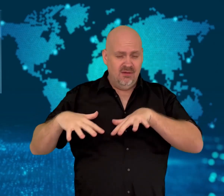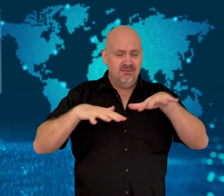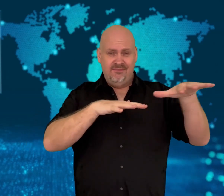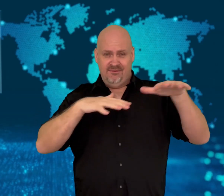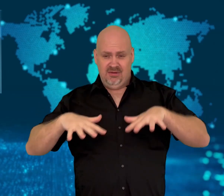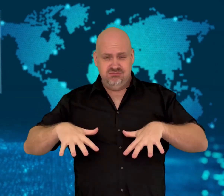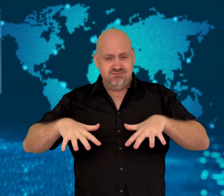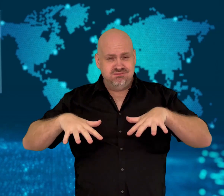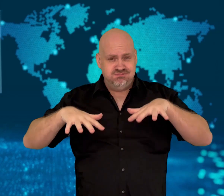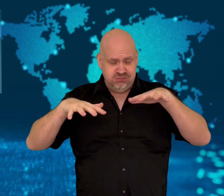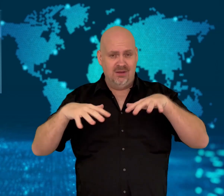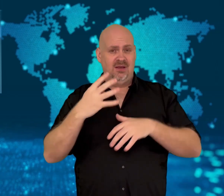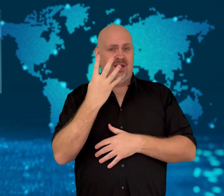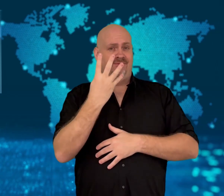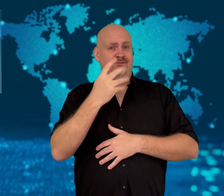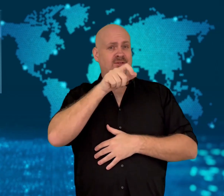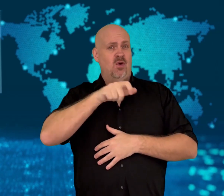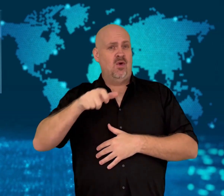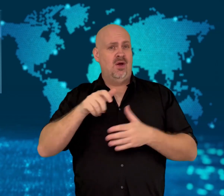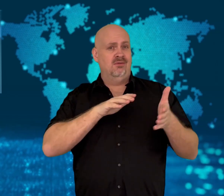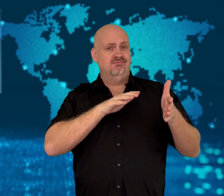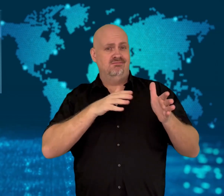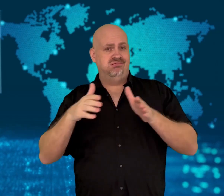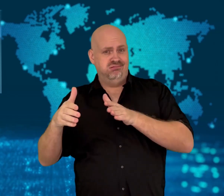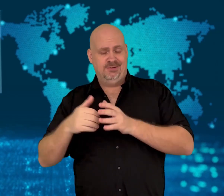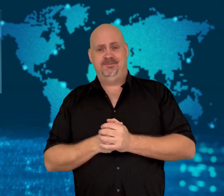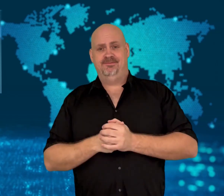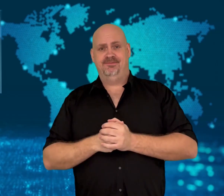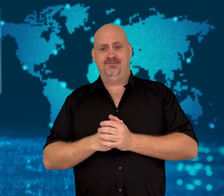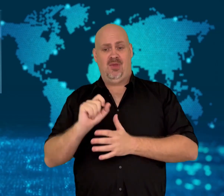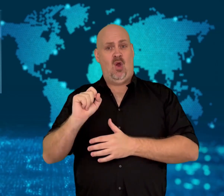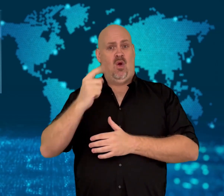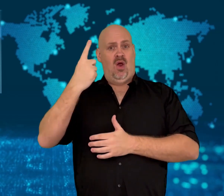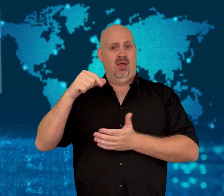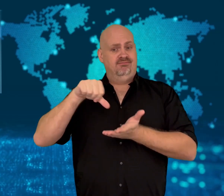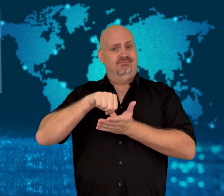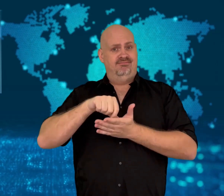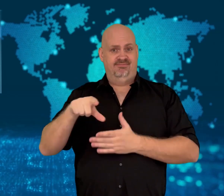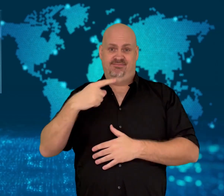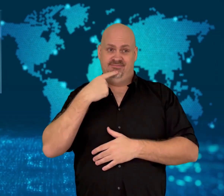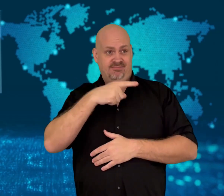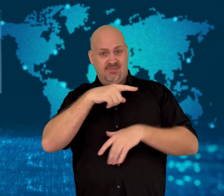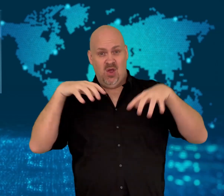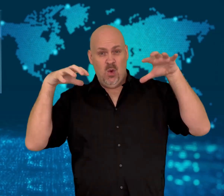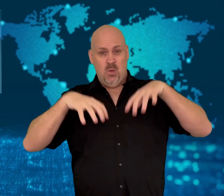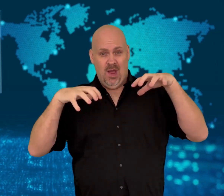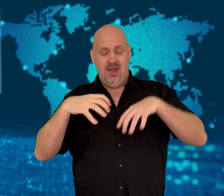Last month, record rains caused floods that killed four people.